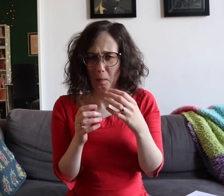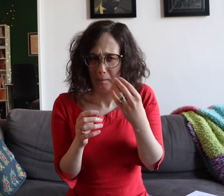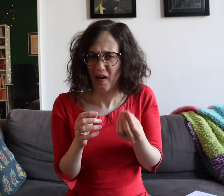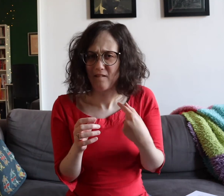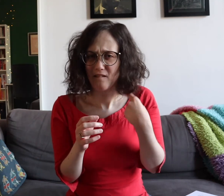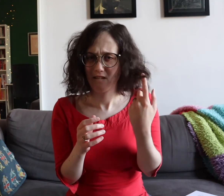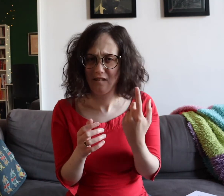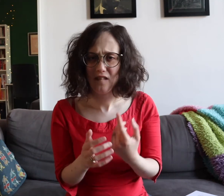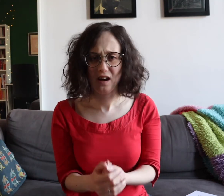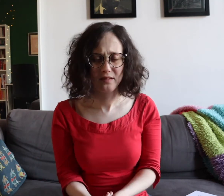I think it was next to nothing.